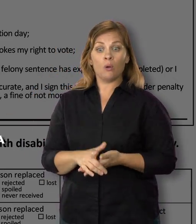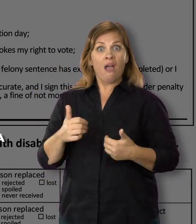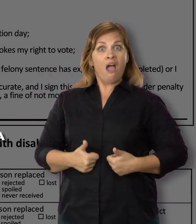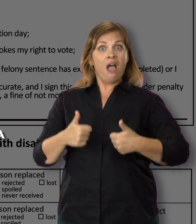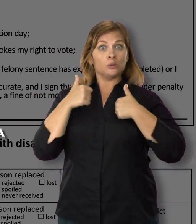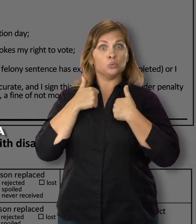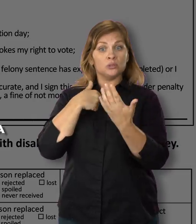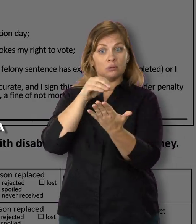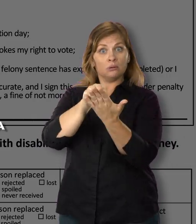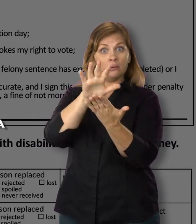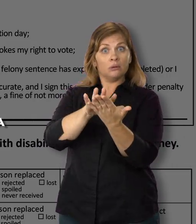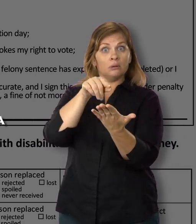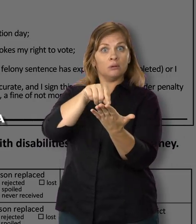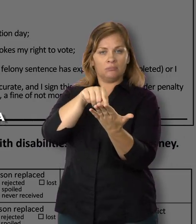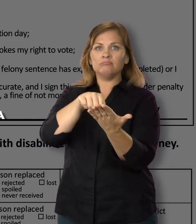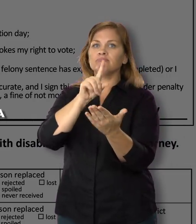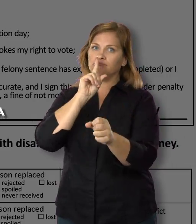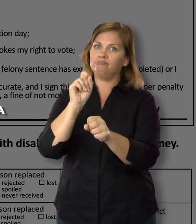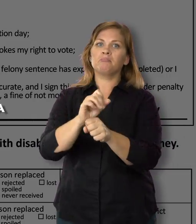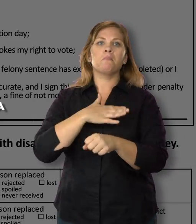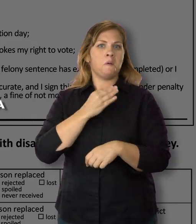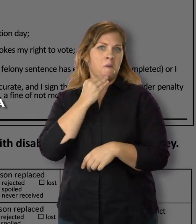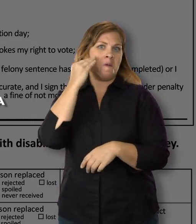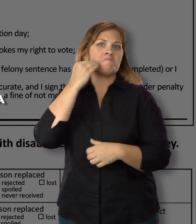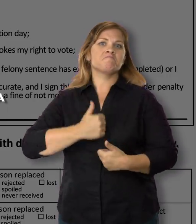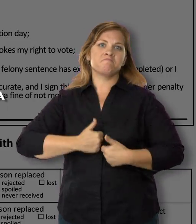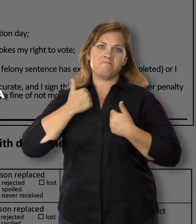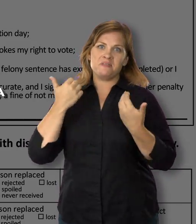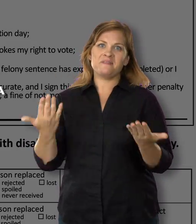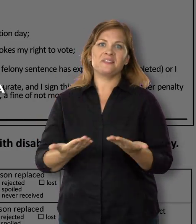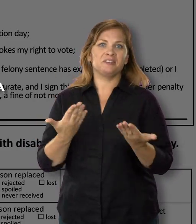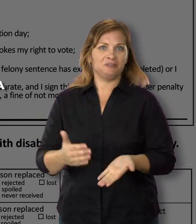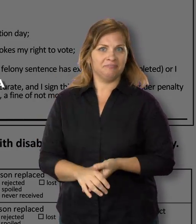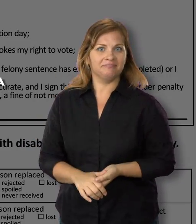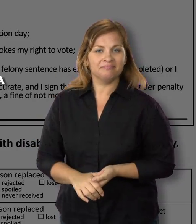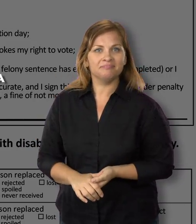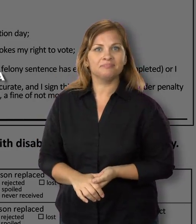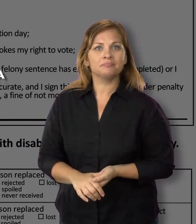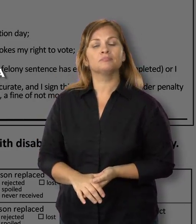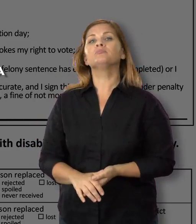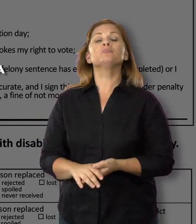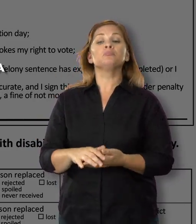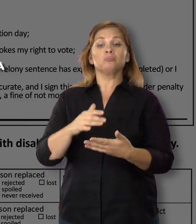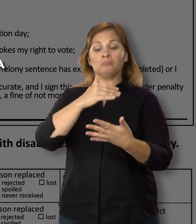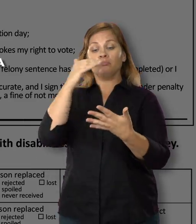maintain residence at the address given on the registration form;